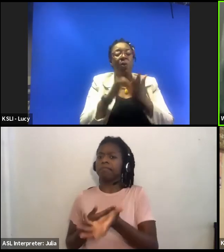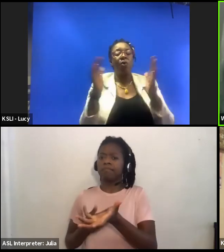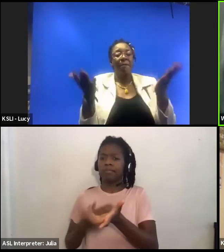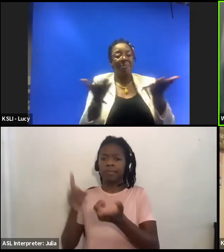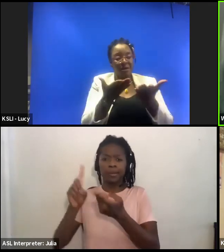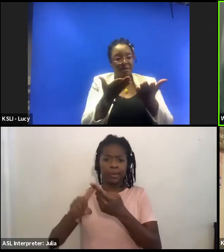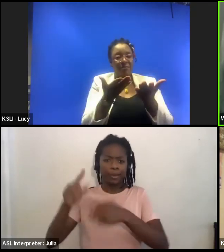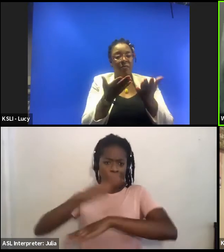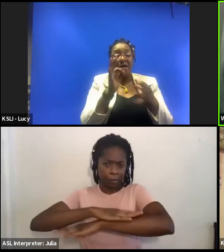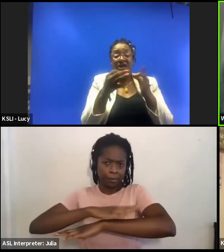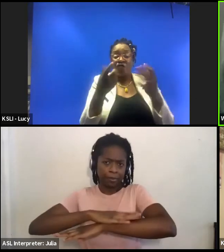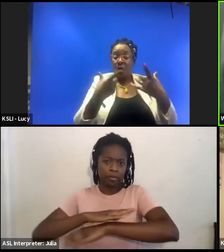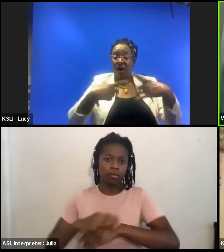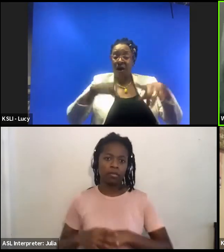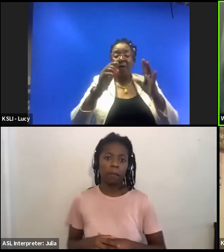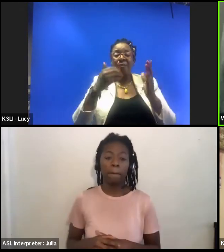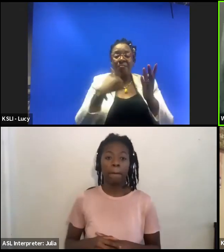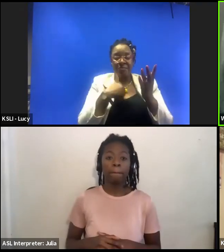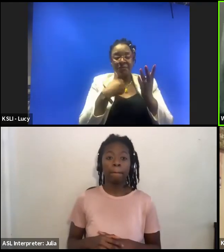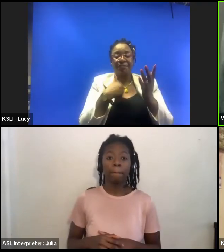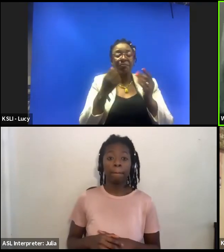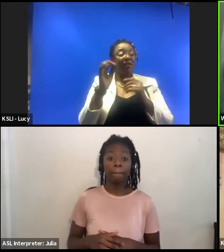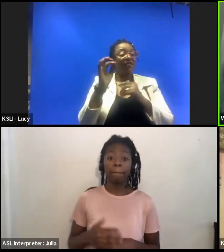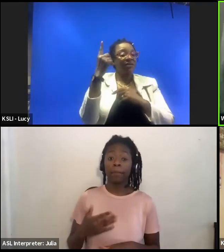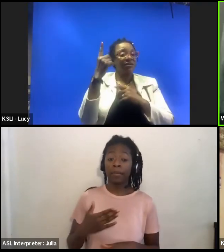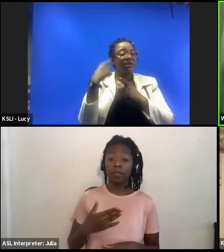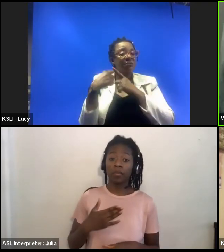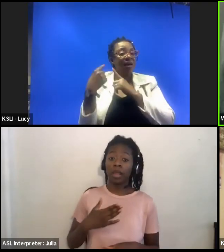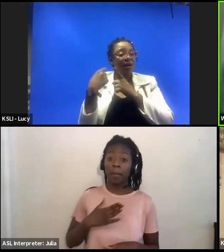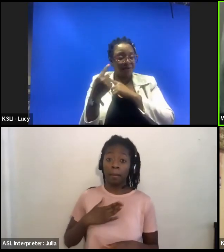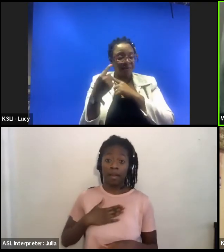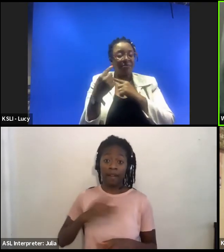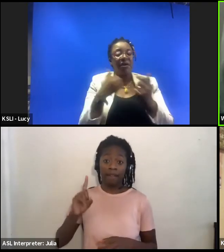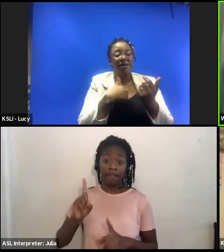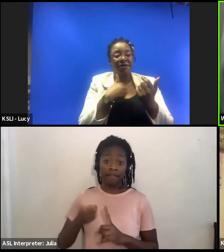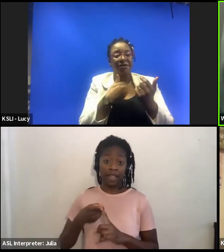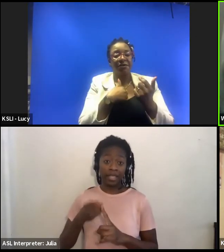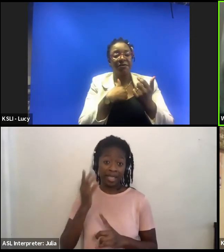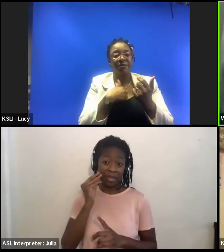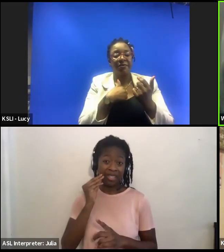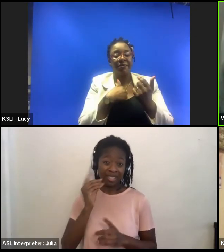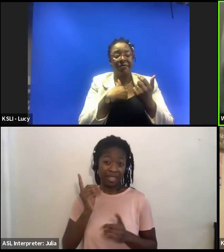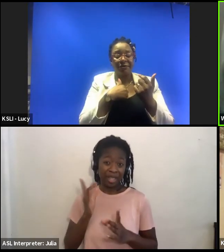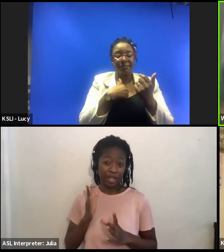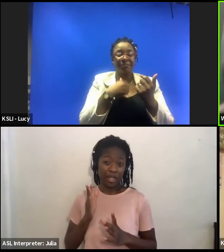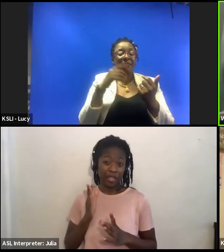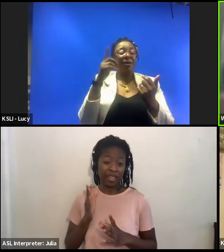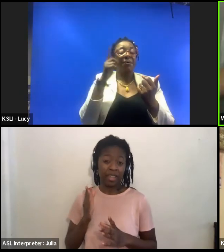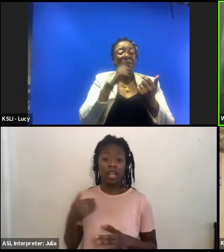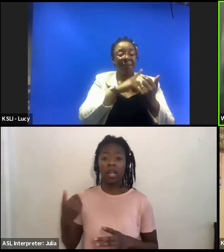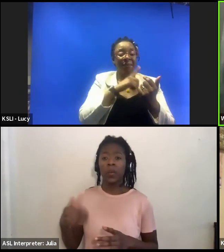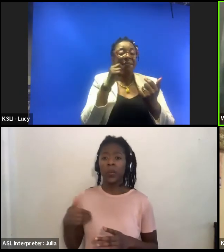I'll tell you my first experience as a director which was horrible because I thought that directing was supposed to be